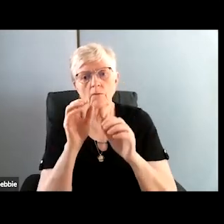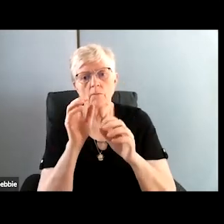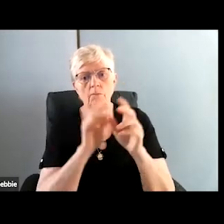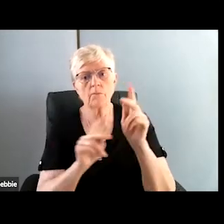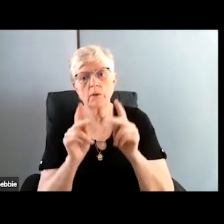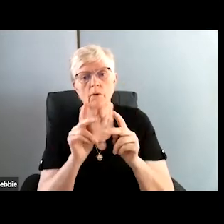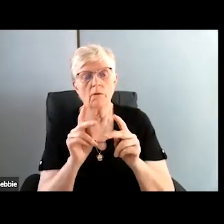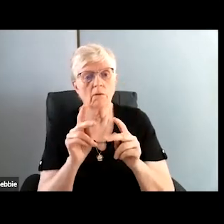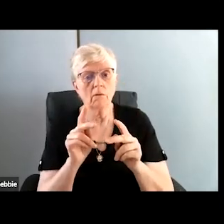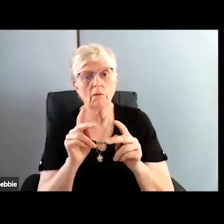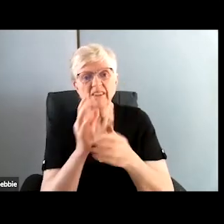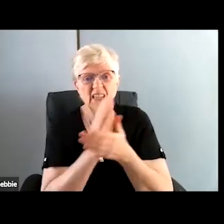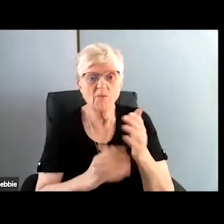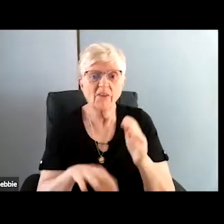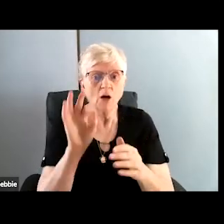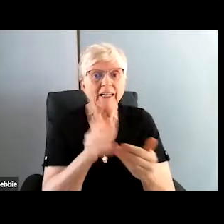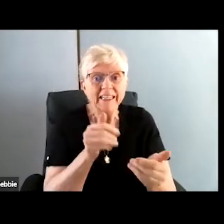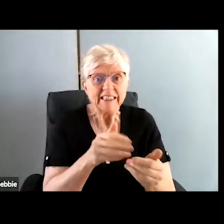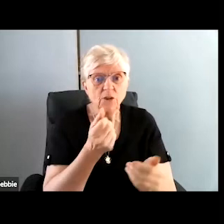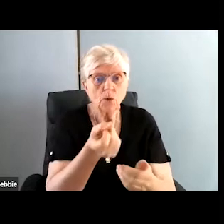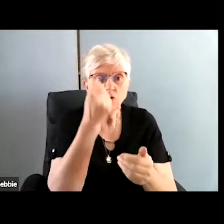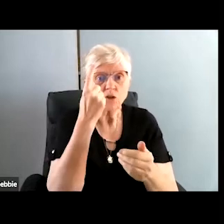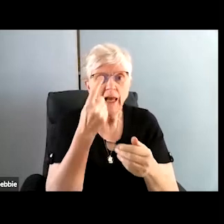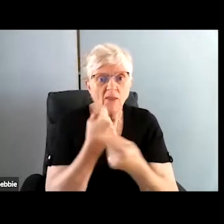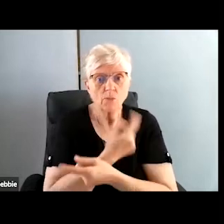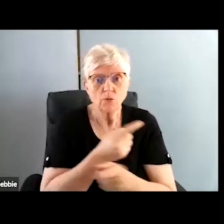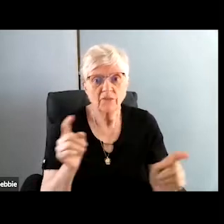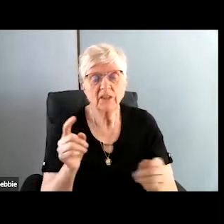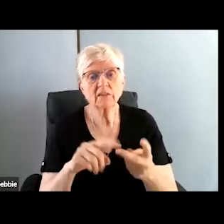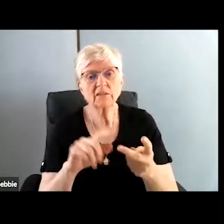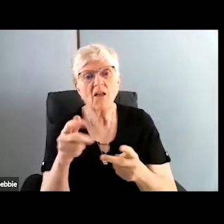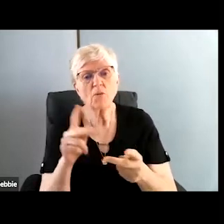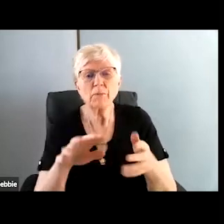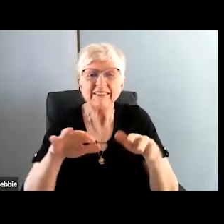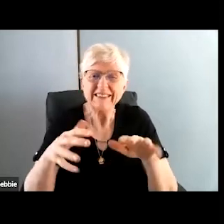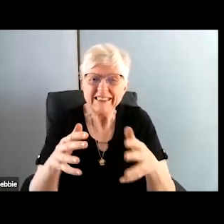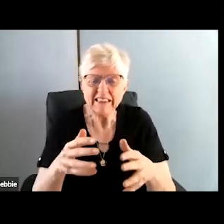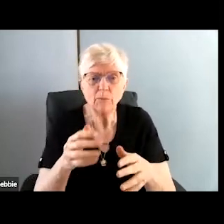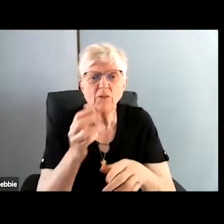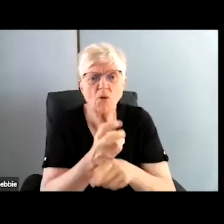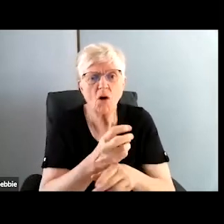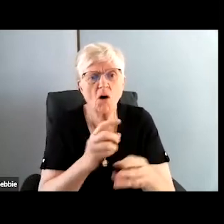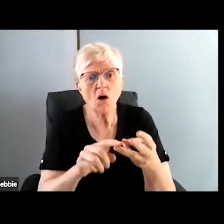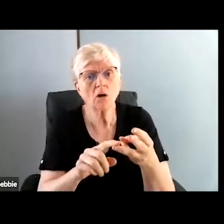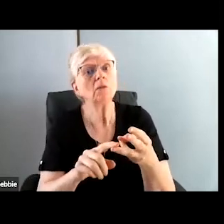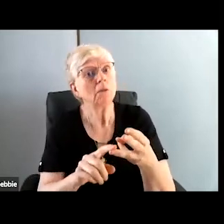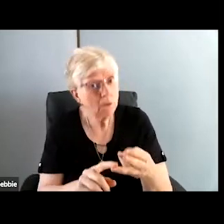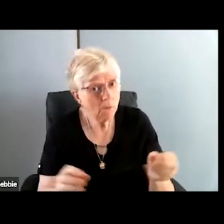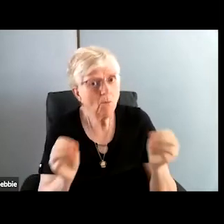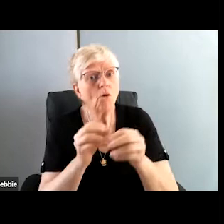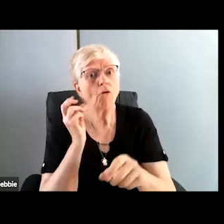THE BRIEFINGS, NEITHER EASY UNDERSTAND THE BRIEFINGS, NEITHER EASY NOR DIFFICULT,